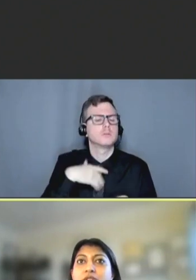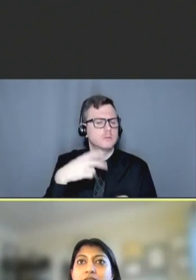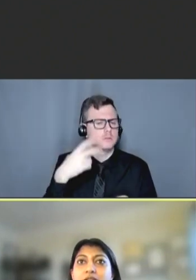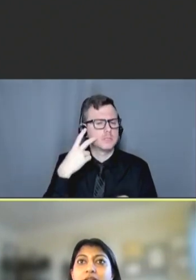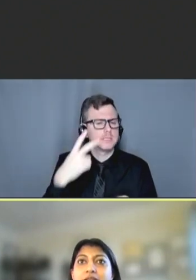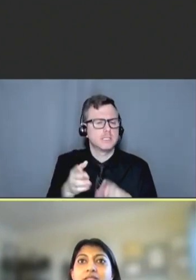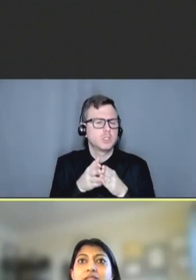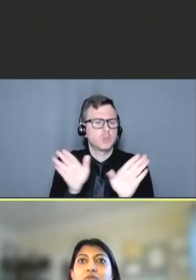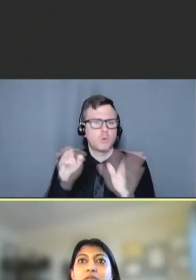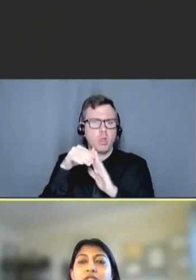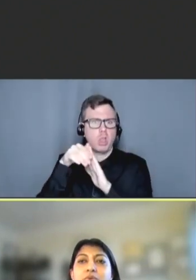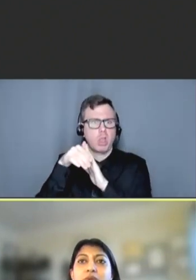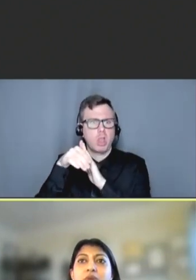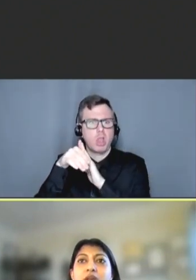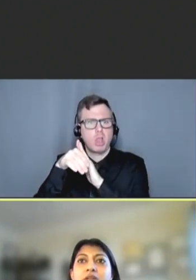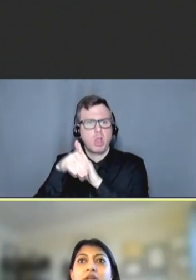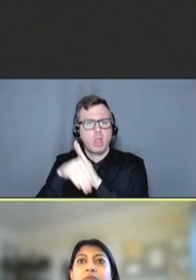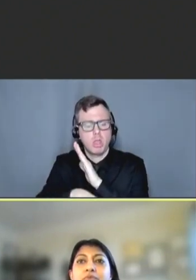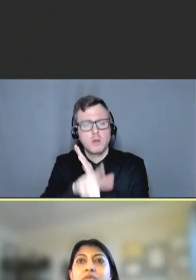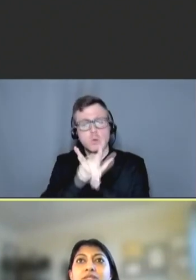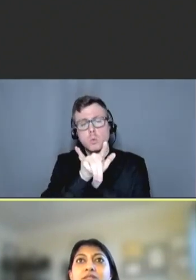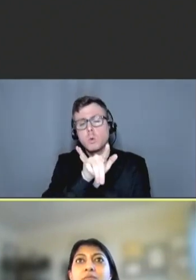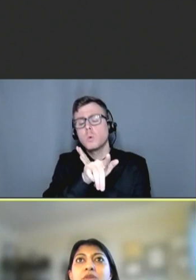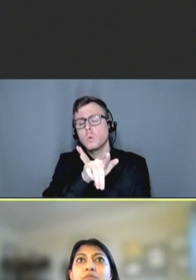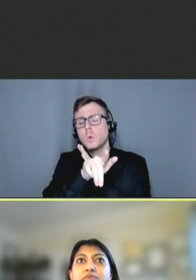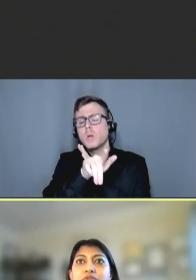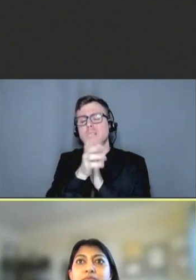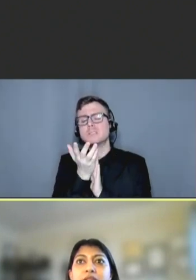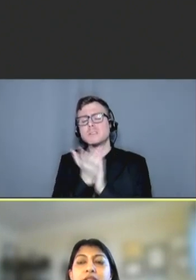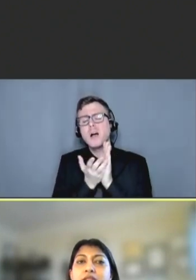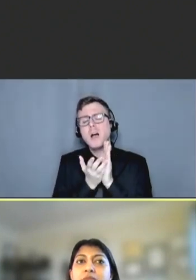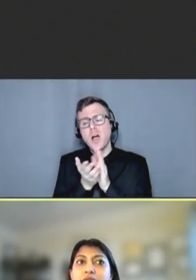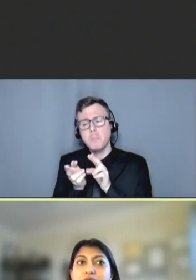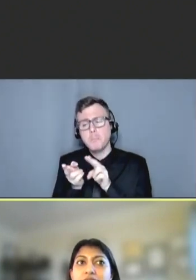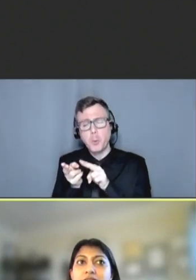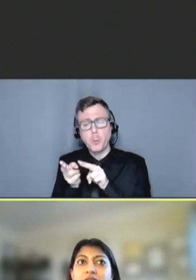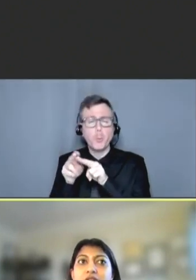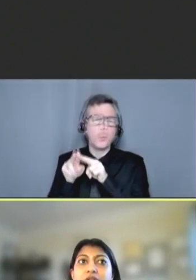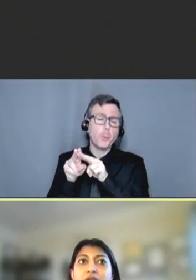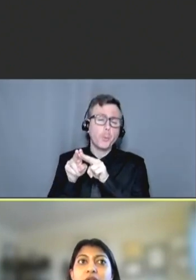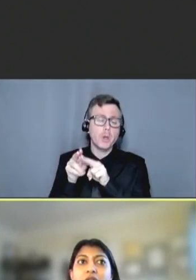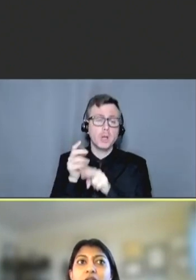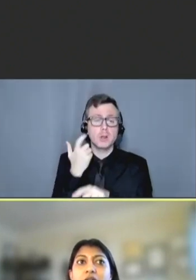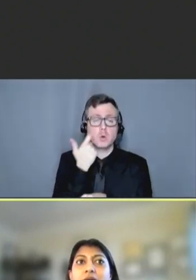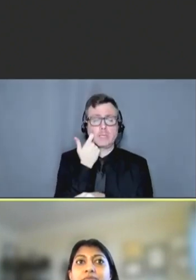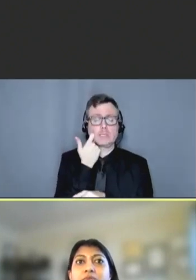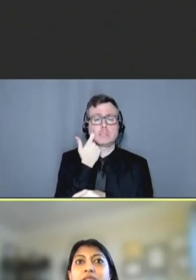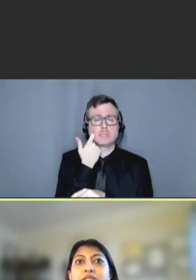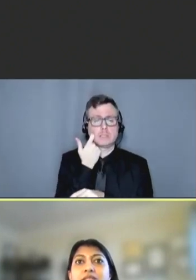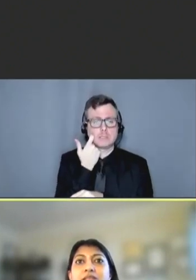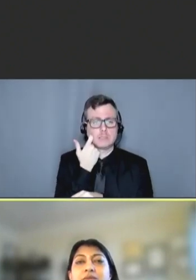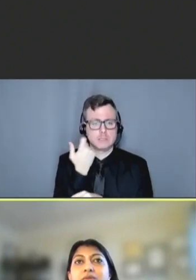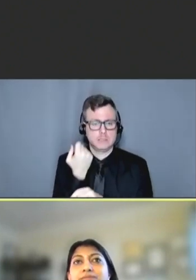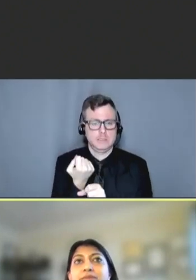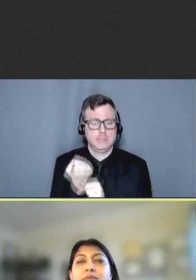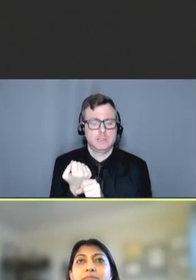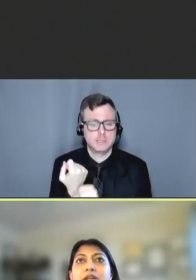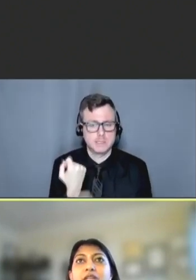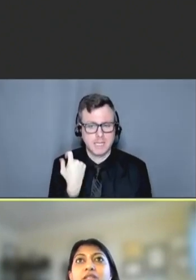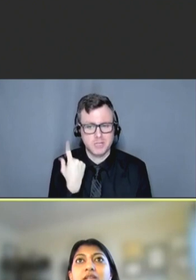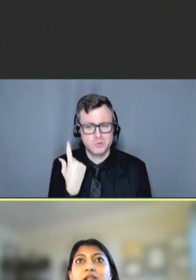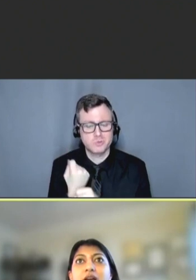declines in 2021, with some improvement in the most recent year, we see part of the decline,